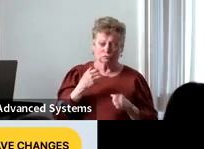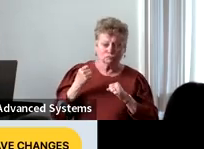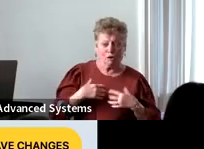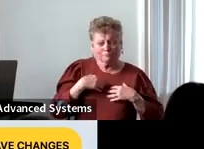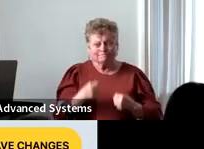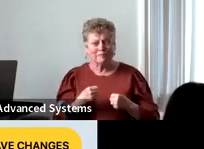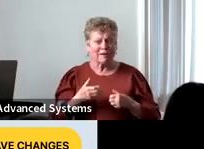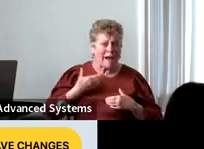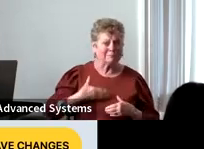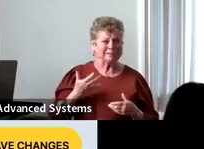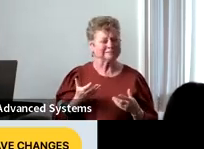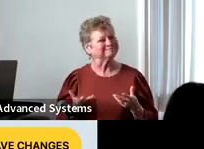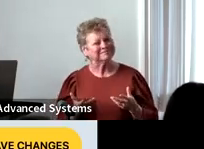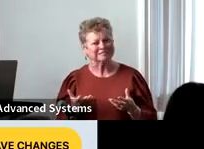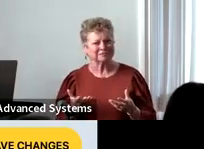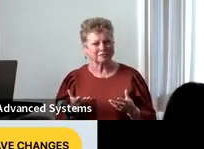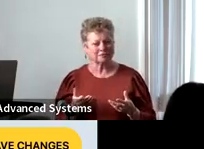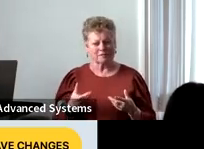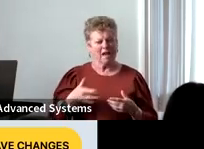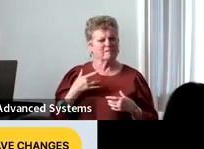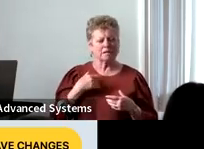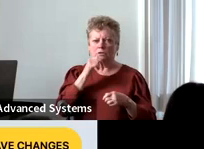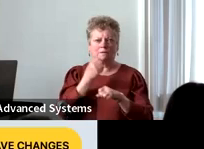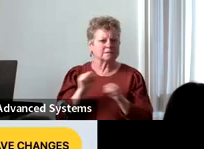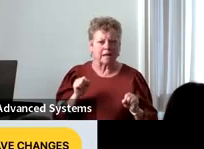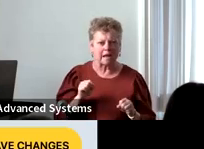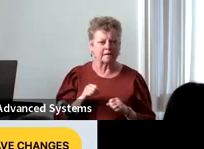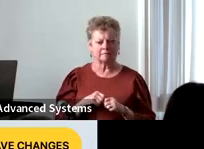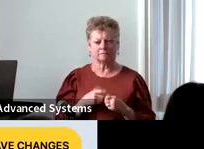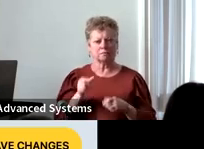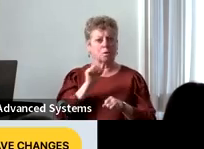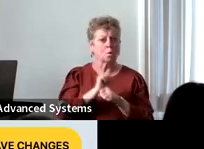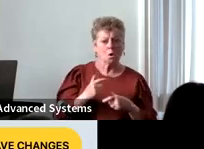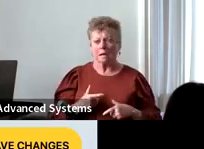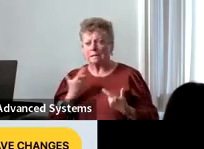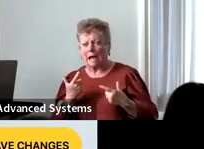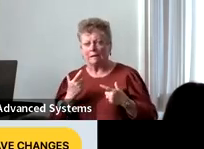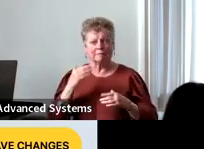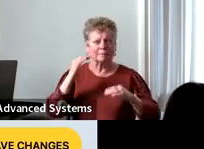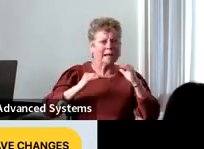And then feeling unsafe in neighbourhoods, poor work-life balance, further experiences of discrimination